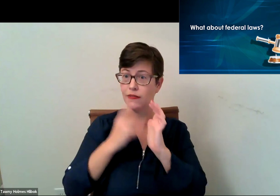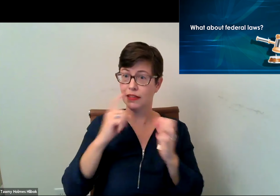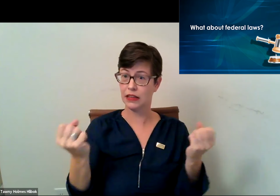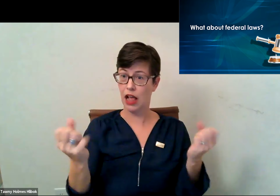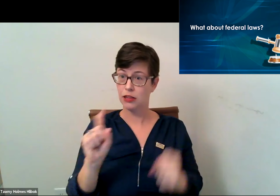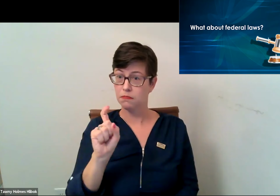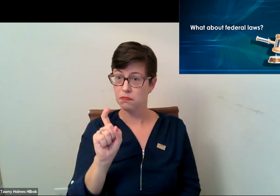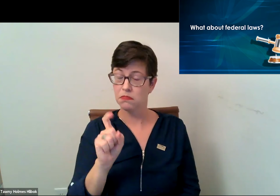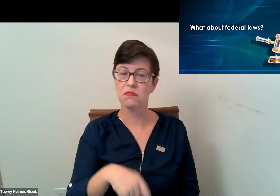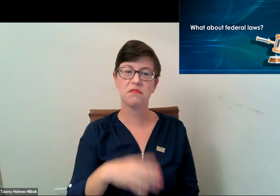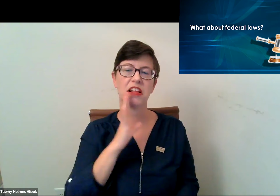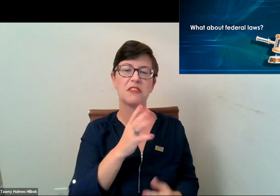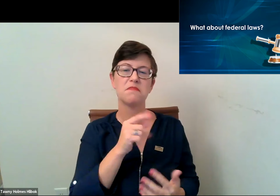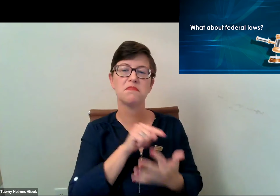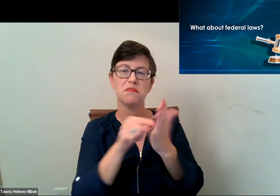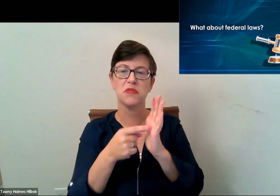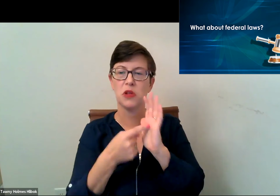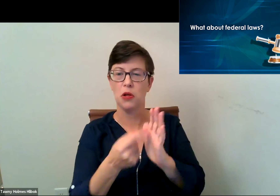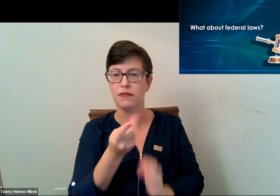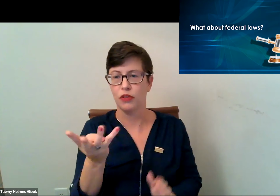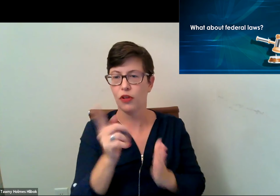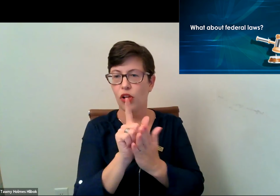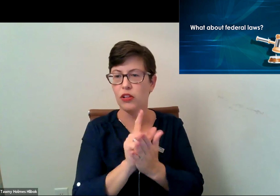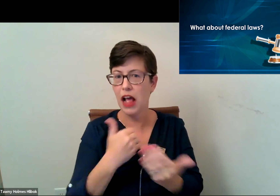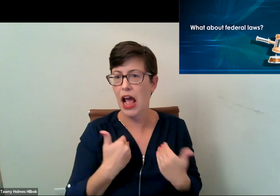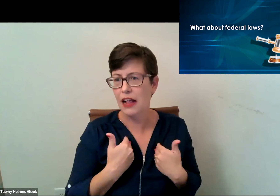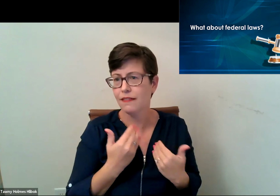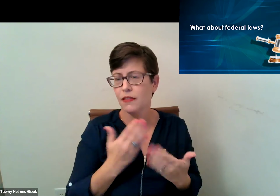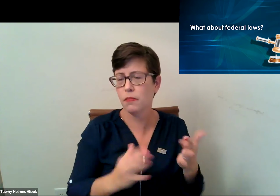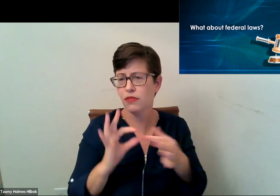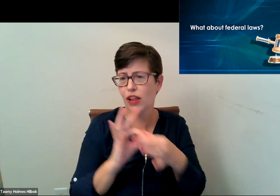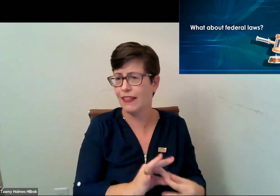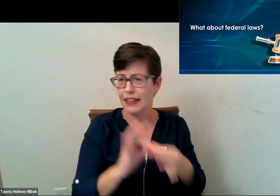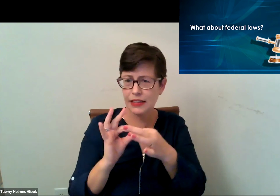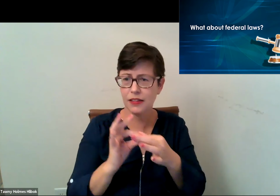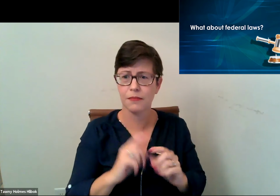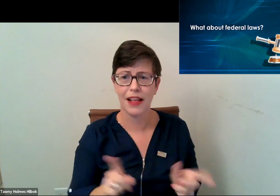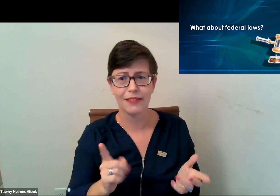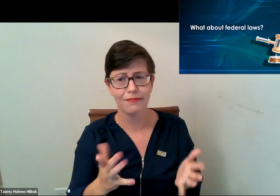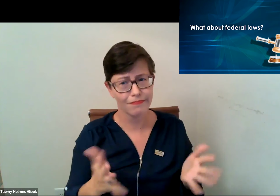However, on the federal level is sign language required i'm going to show you a few laws that have some relevance.